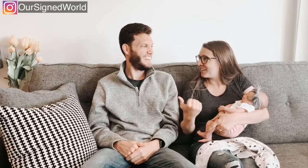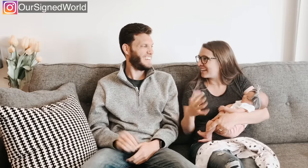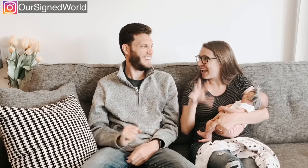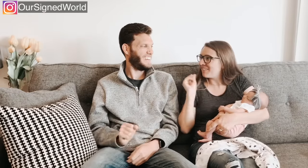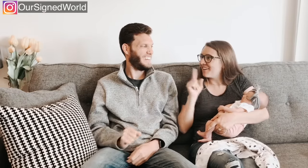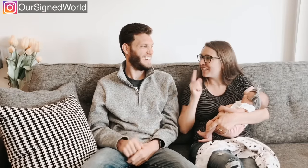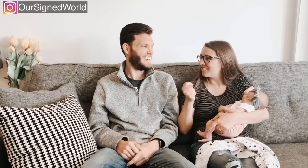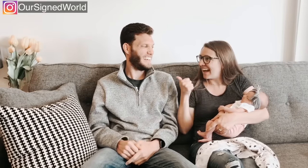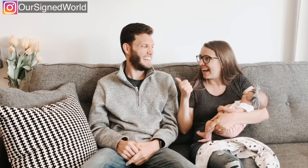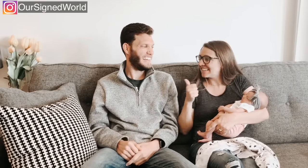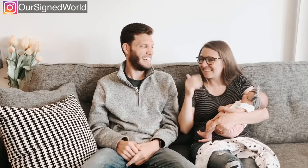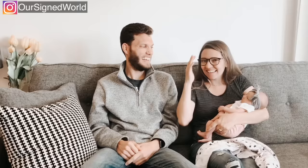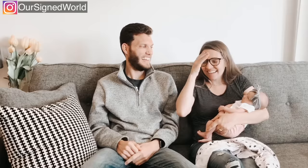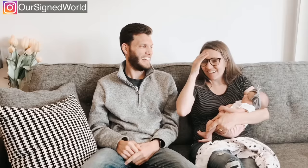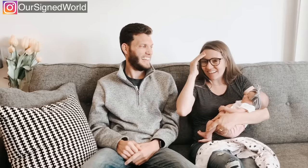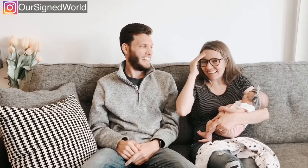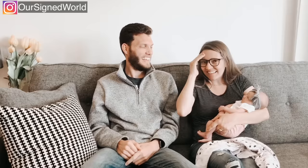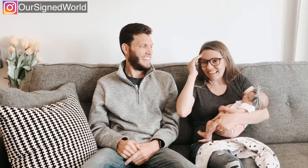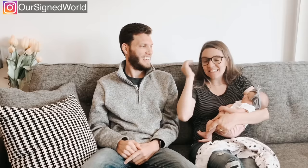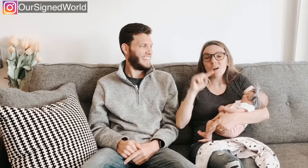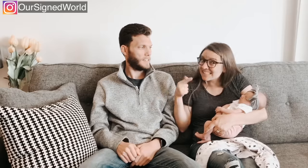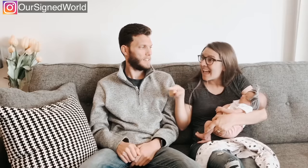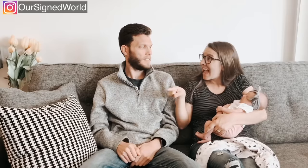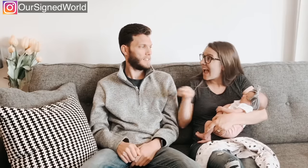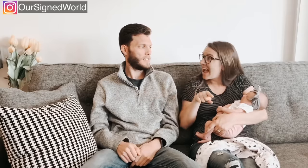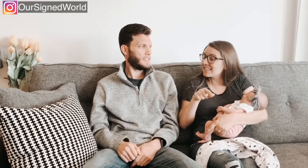came out really fast. My goodness.